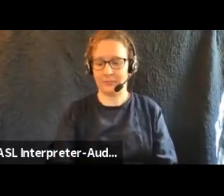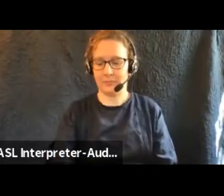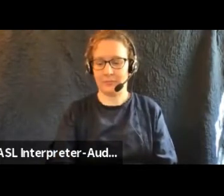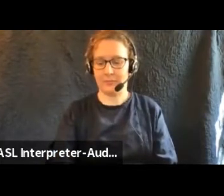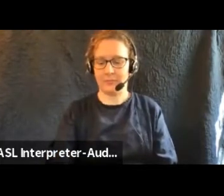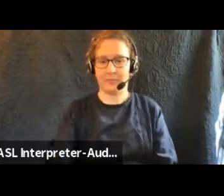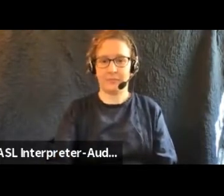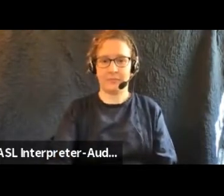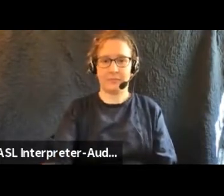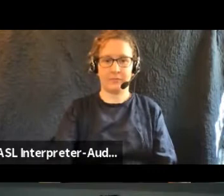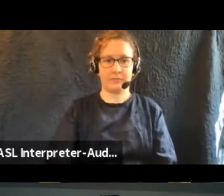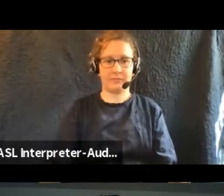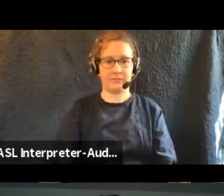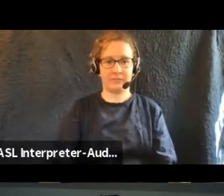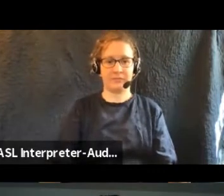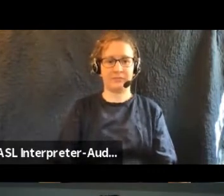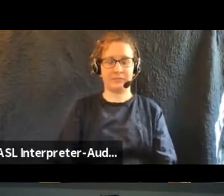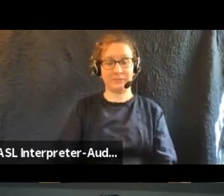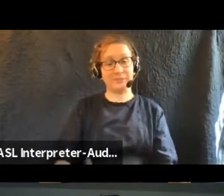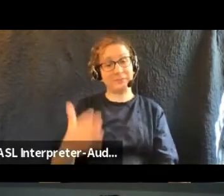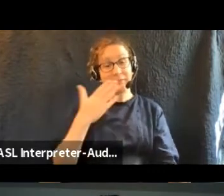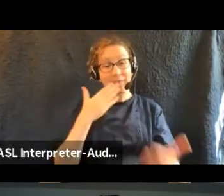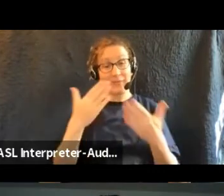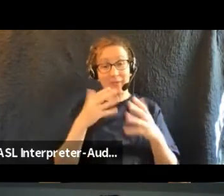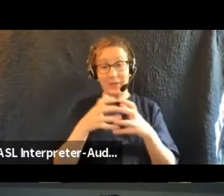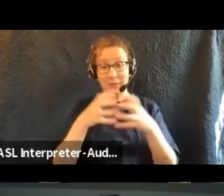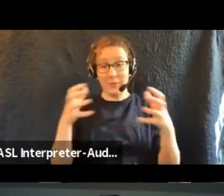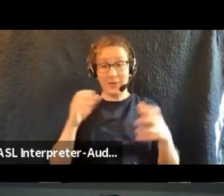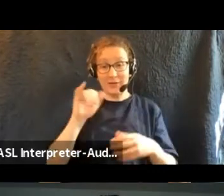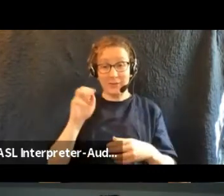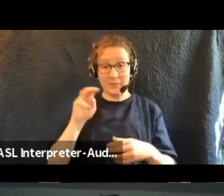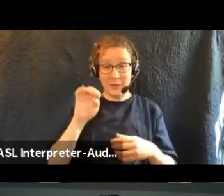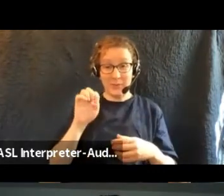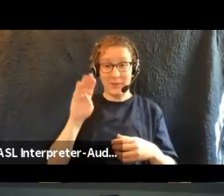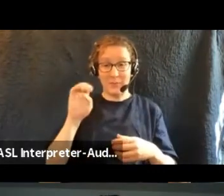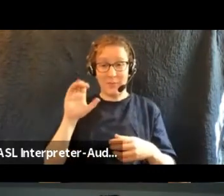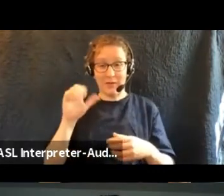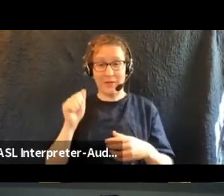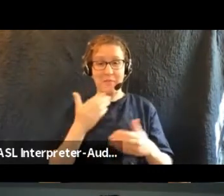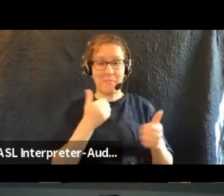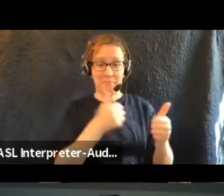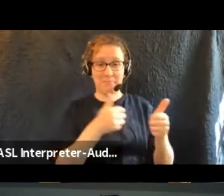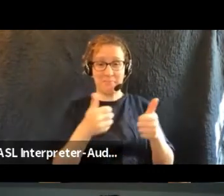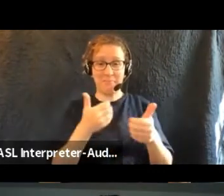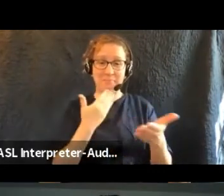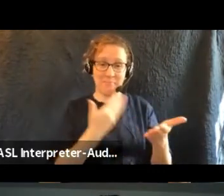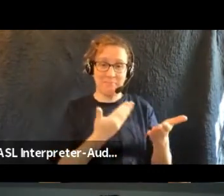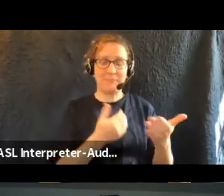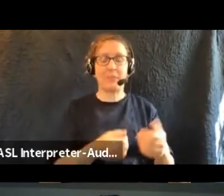Thank you so much, Jamie and Becca. As Justin said, my name is Meredith Lopez.